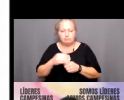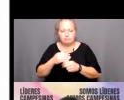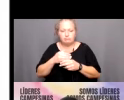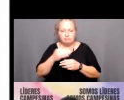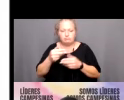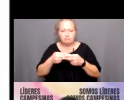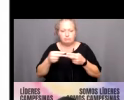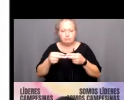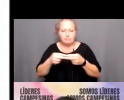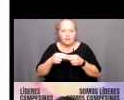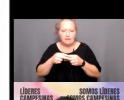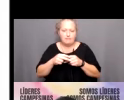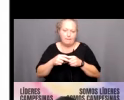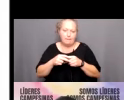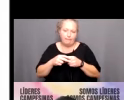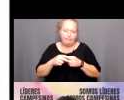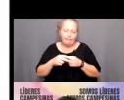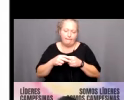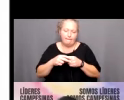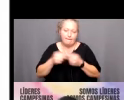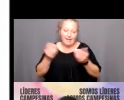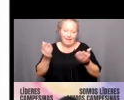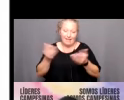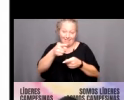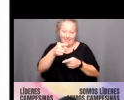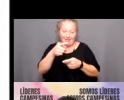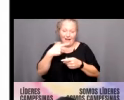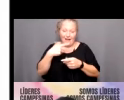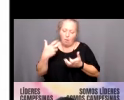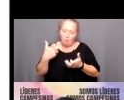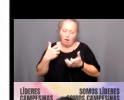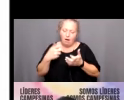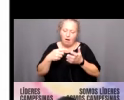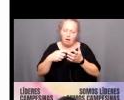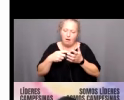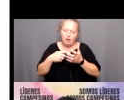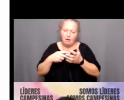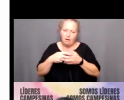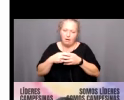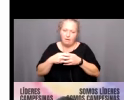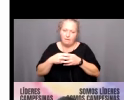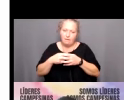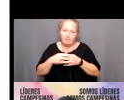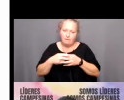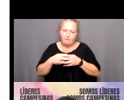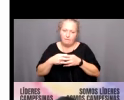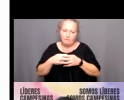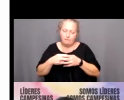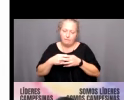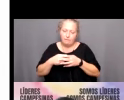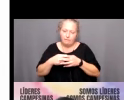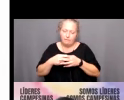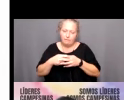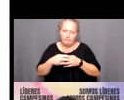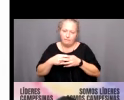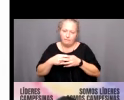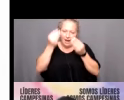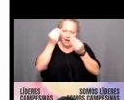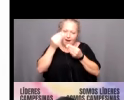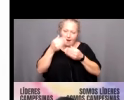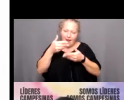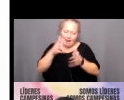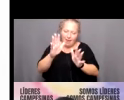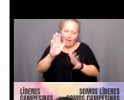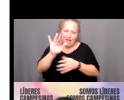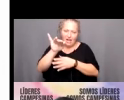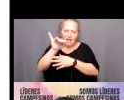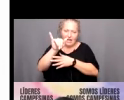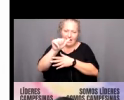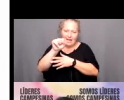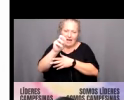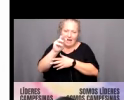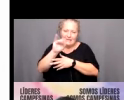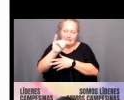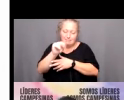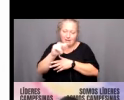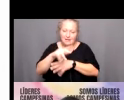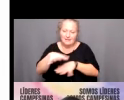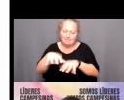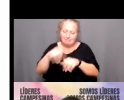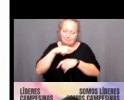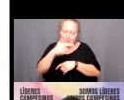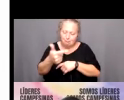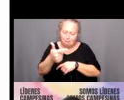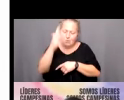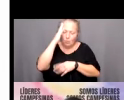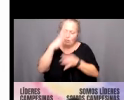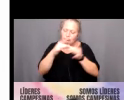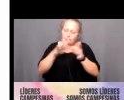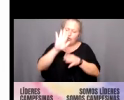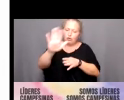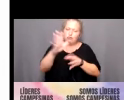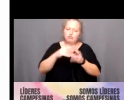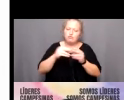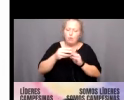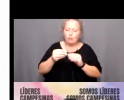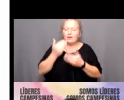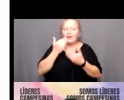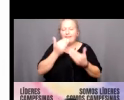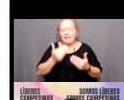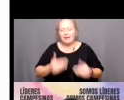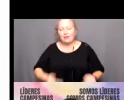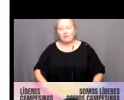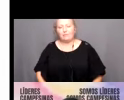Here I would like to let Jasmine take over who will tell us her story. Thank you.